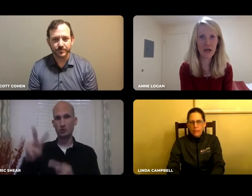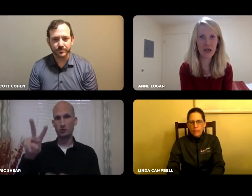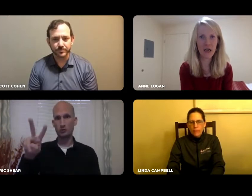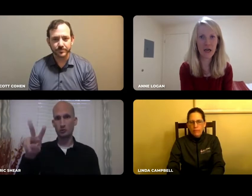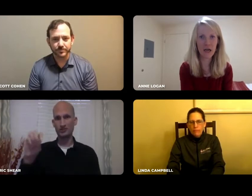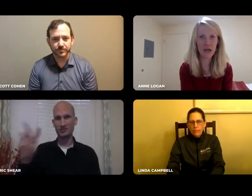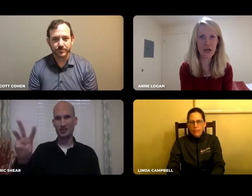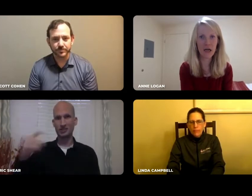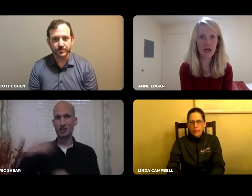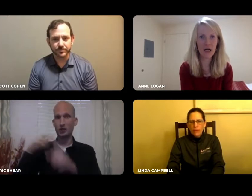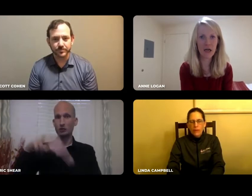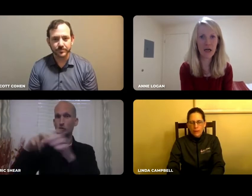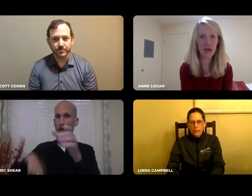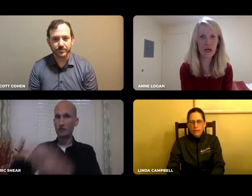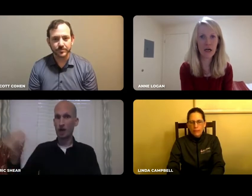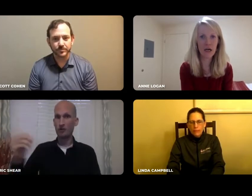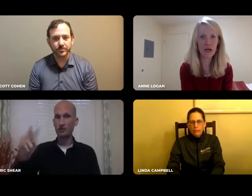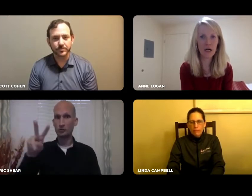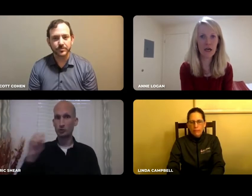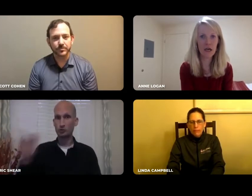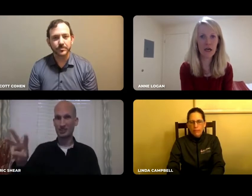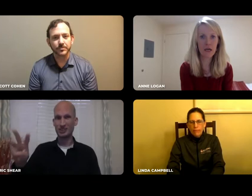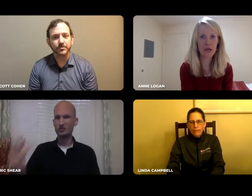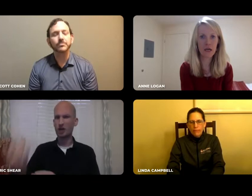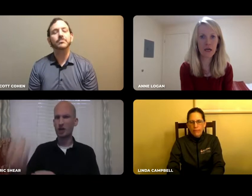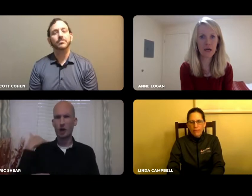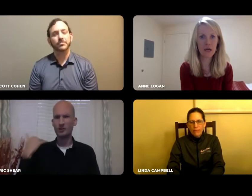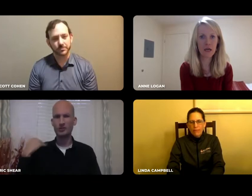I dropped out in 2006, which was a long time ago